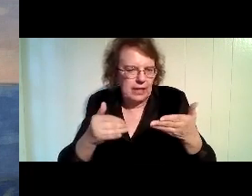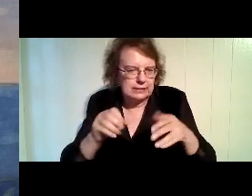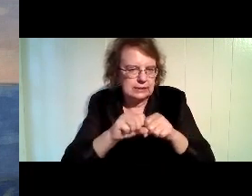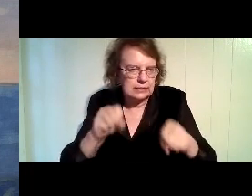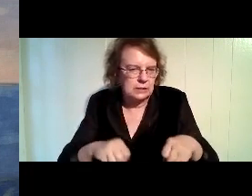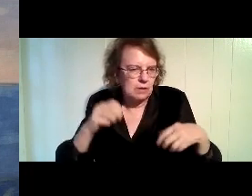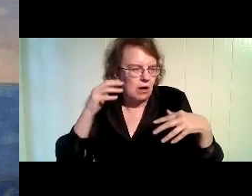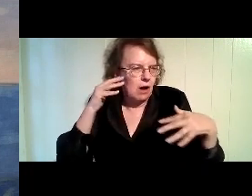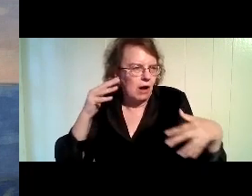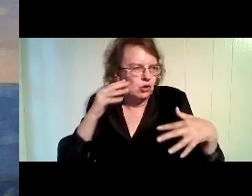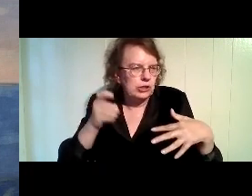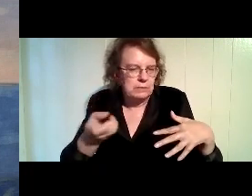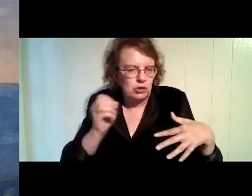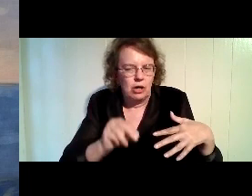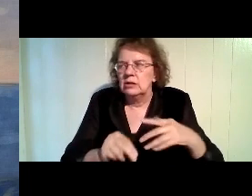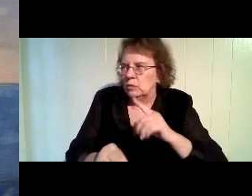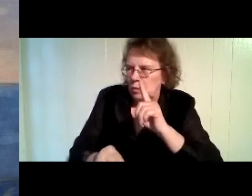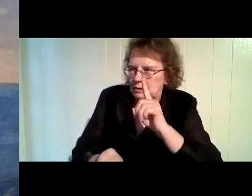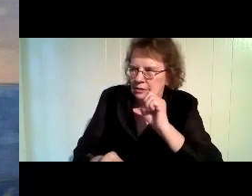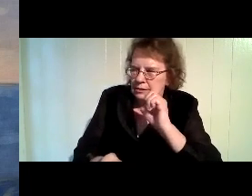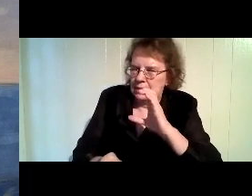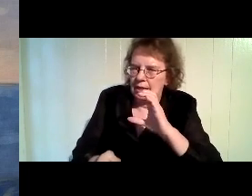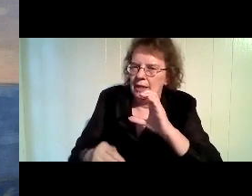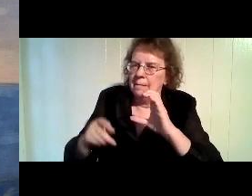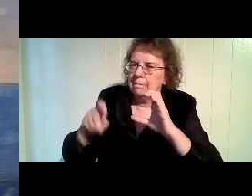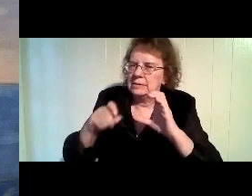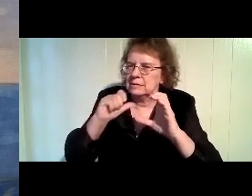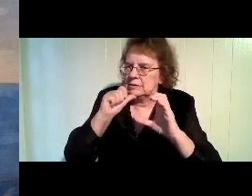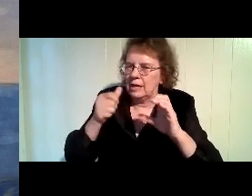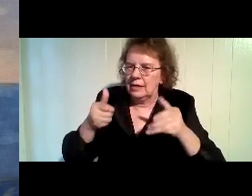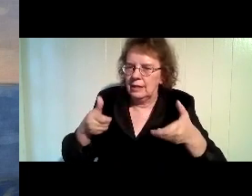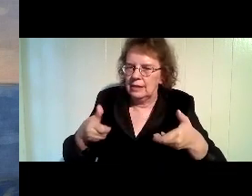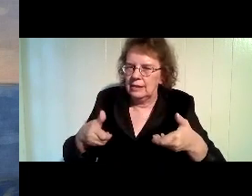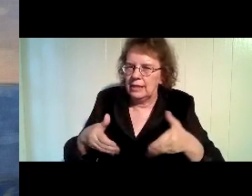needs to be turned on one second. Let me. I must not have let it here at my computer sound so.